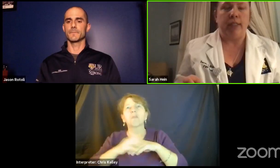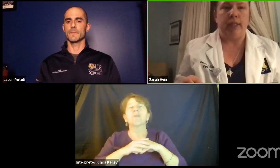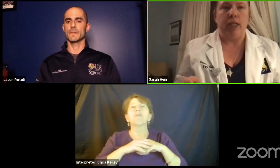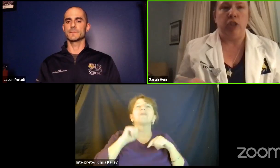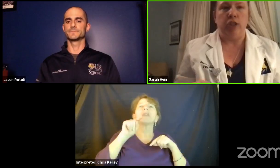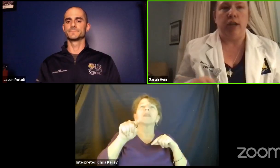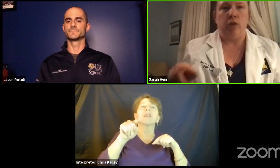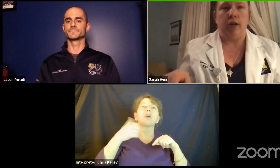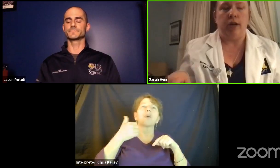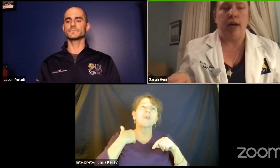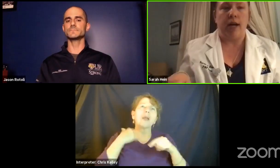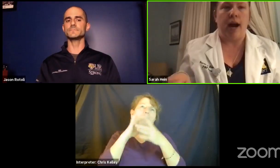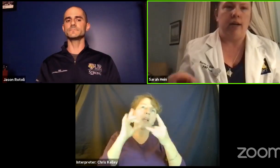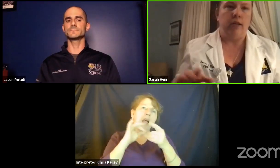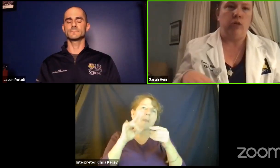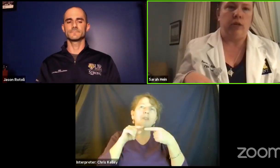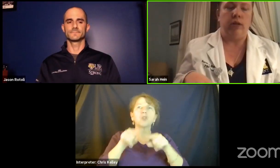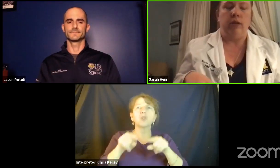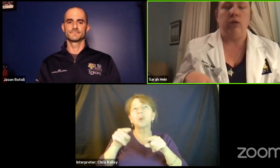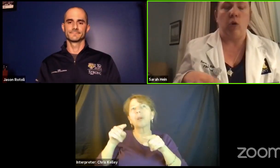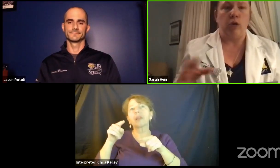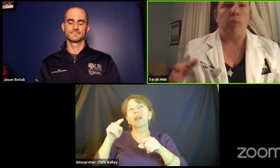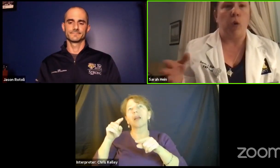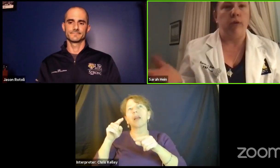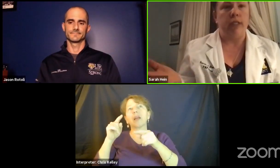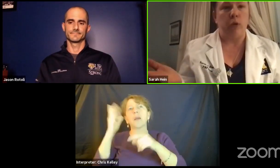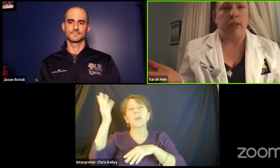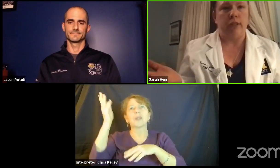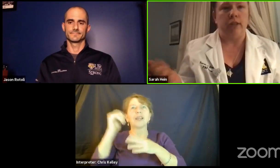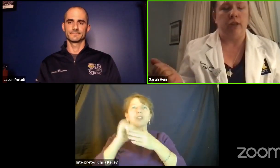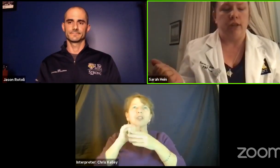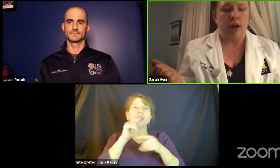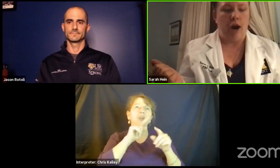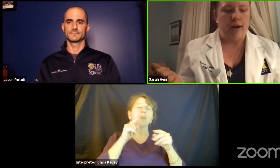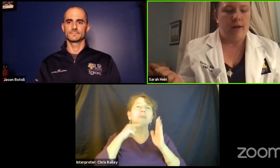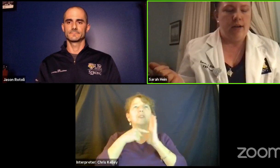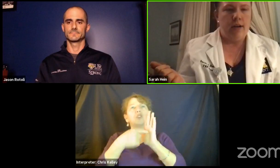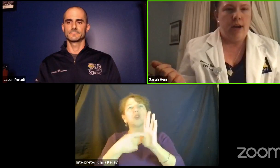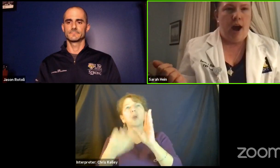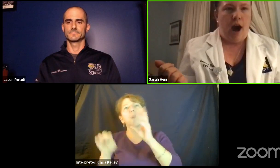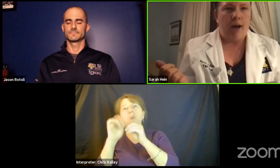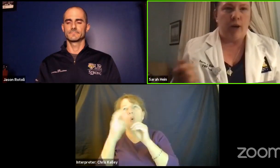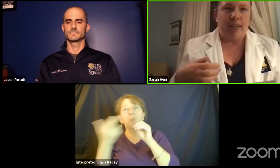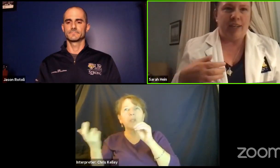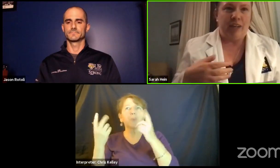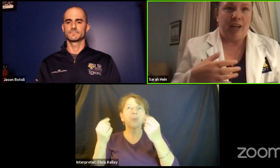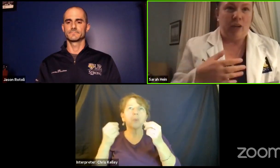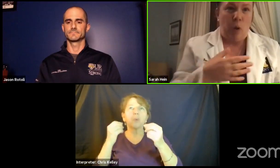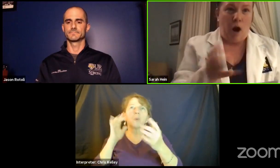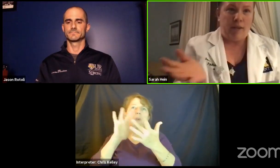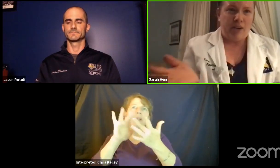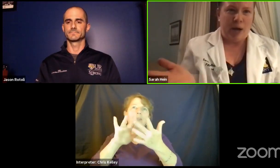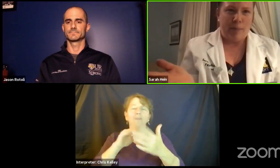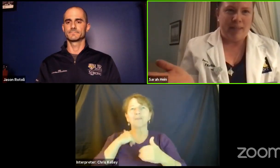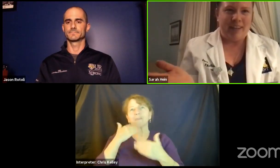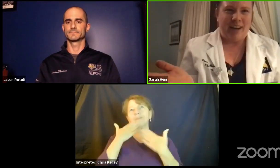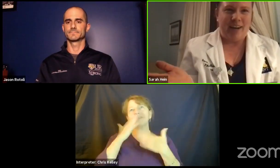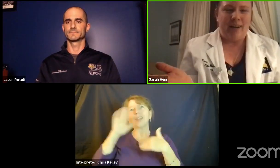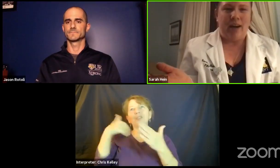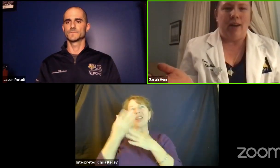this talk where you can ask questions and you can have a doctor answer your questions. They might be able to answer